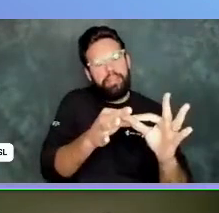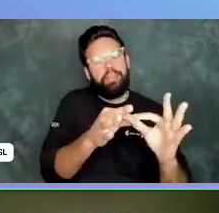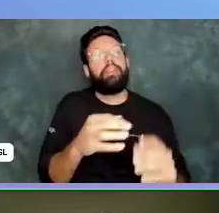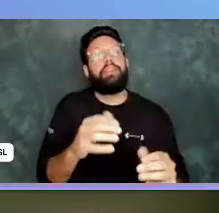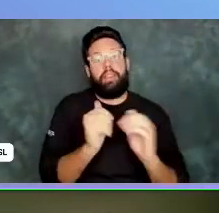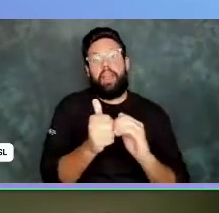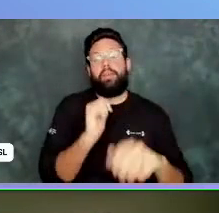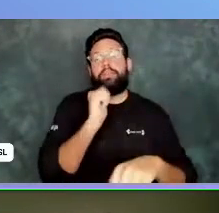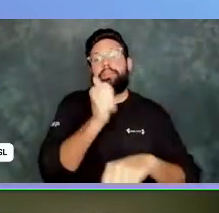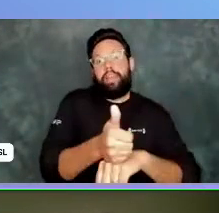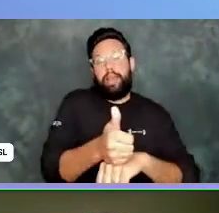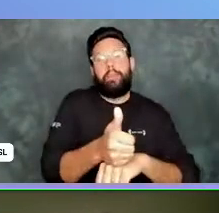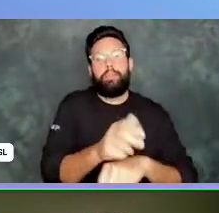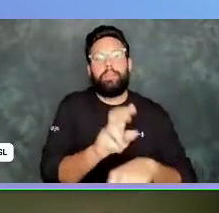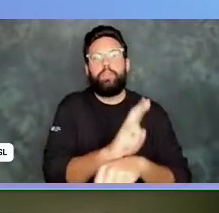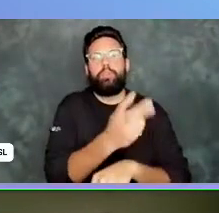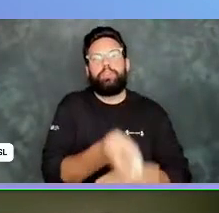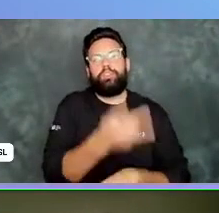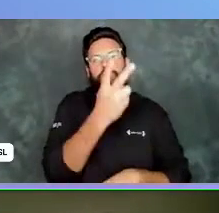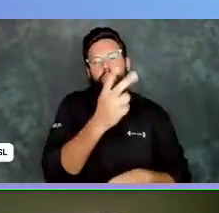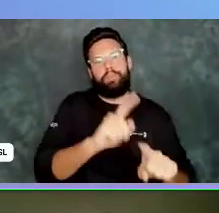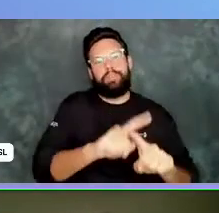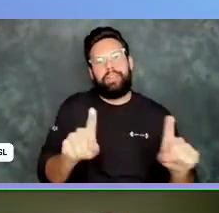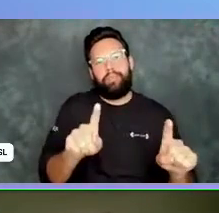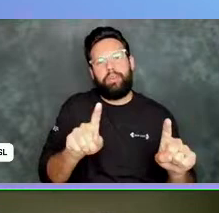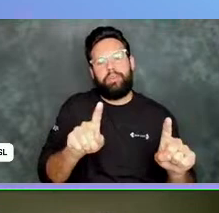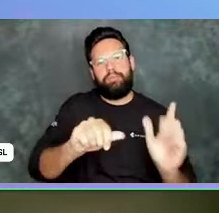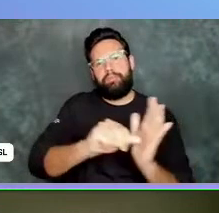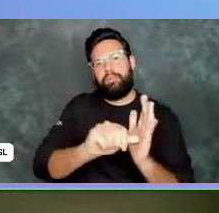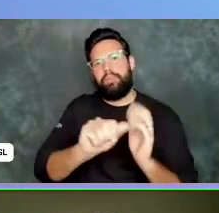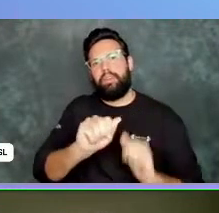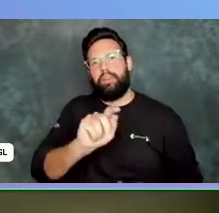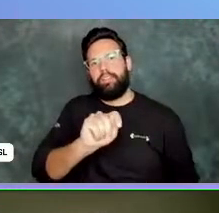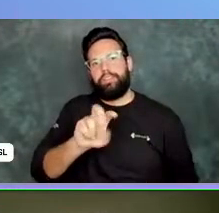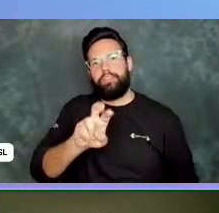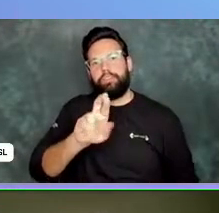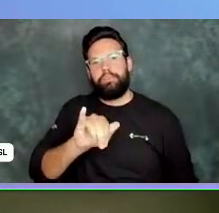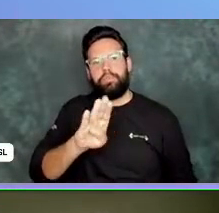linked. And we do this for assistive technology, and we